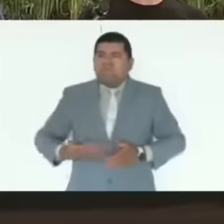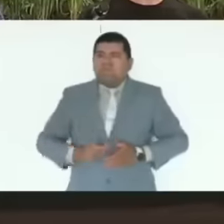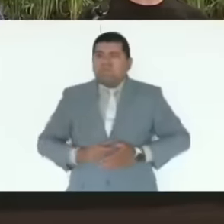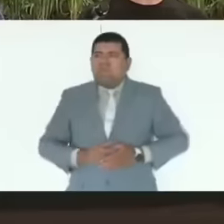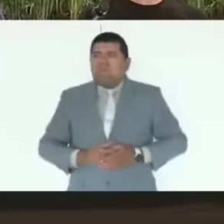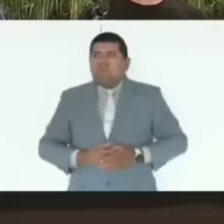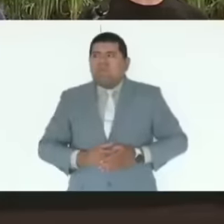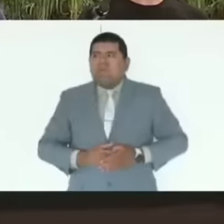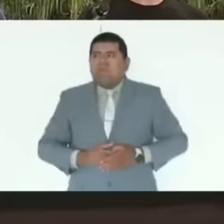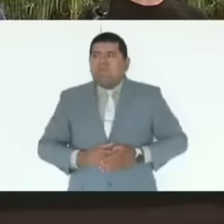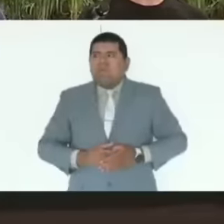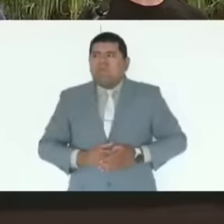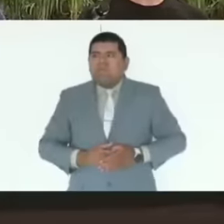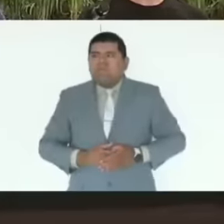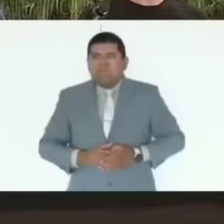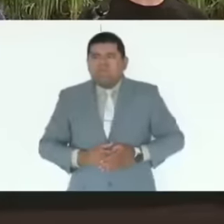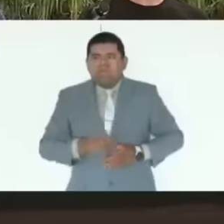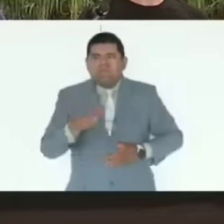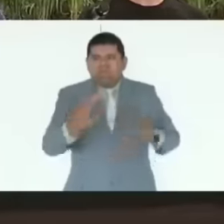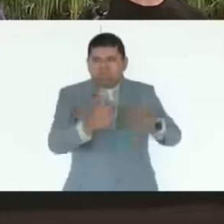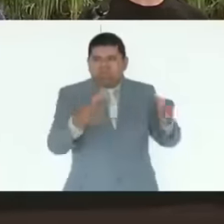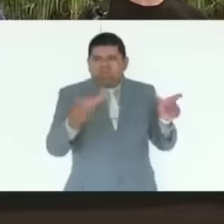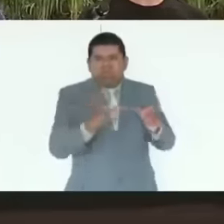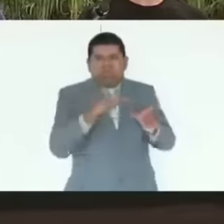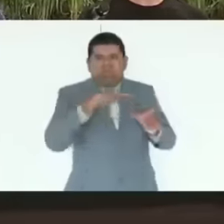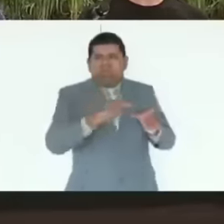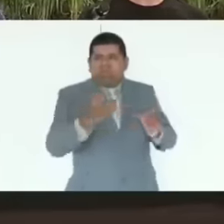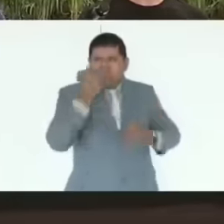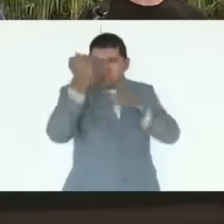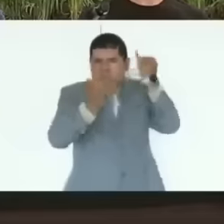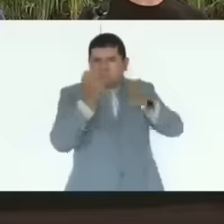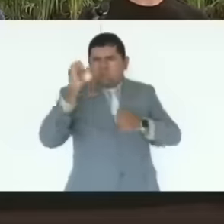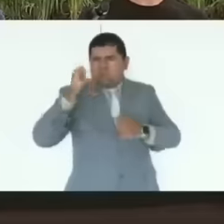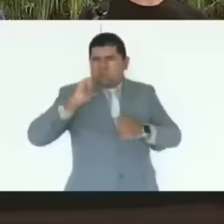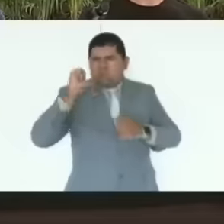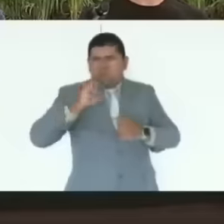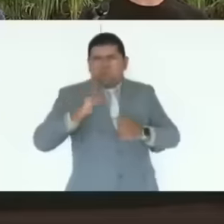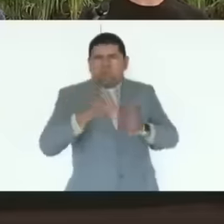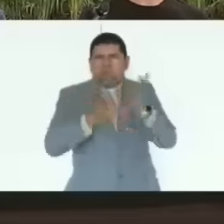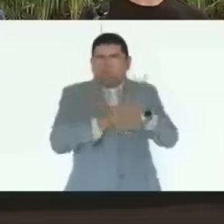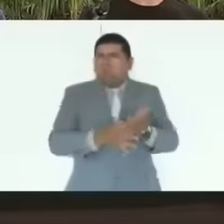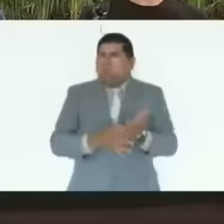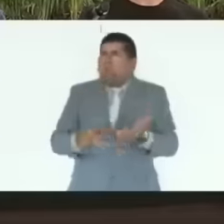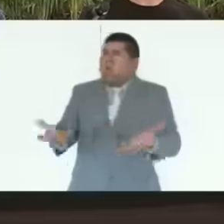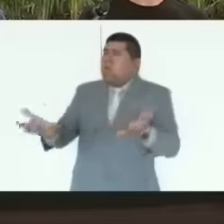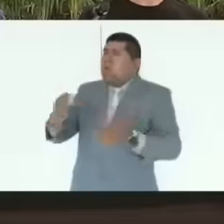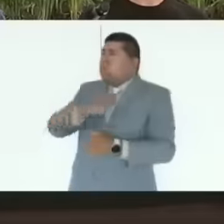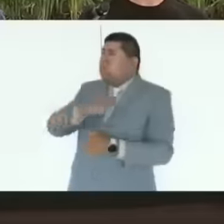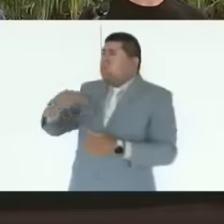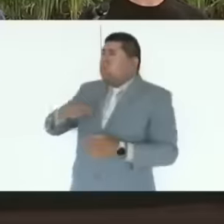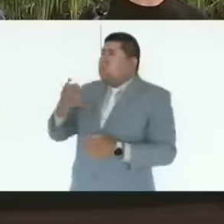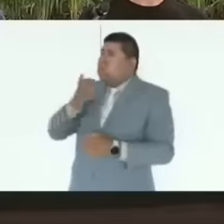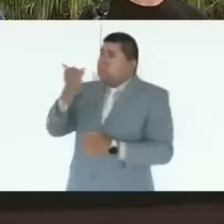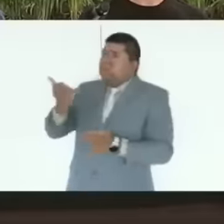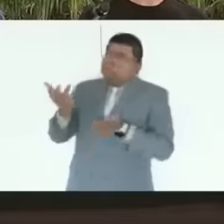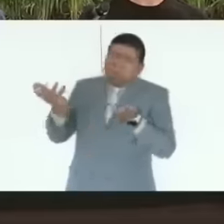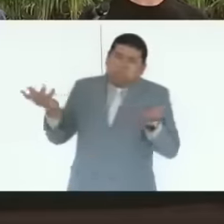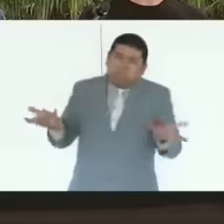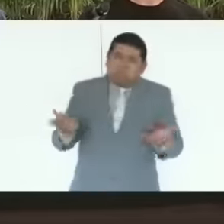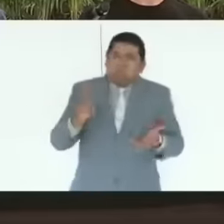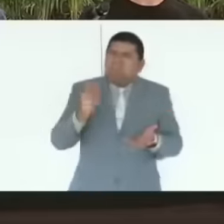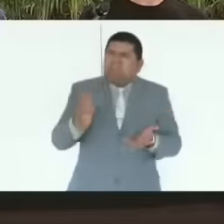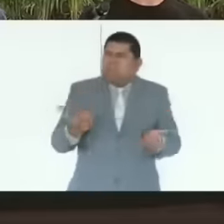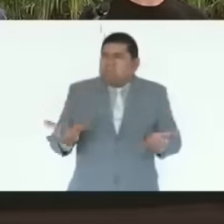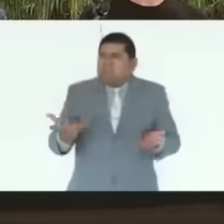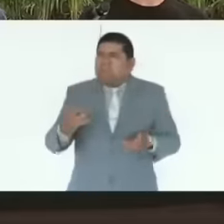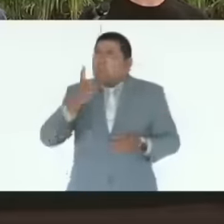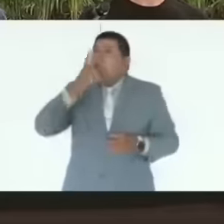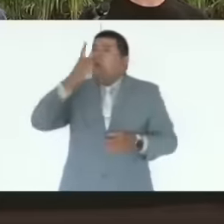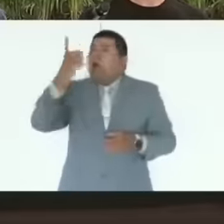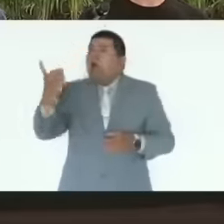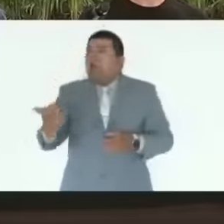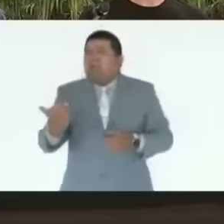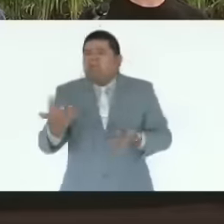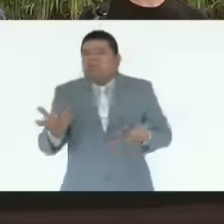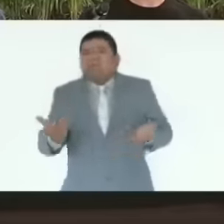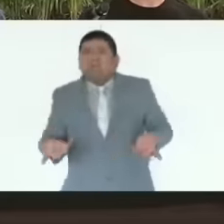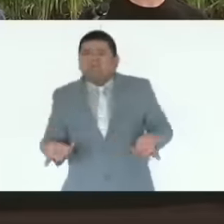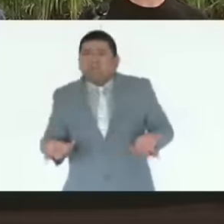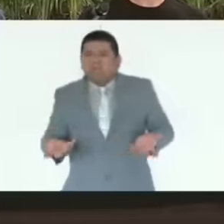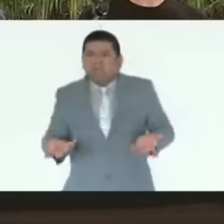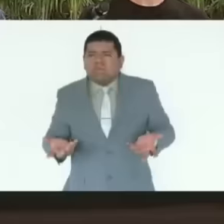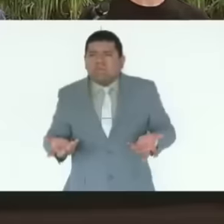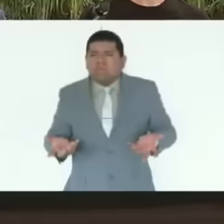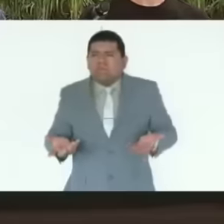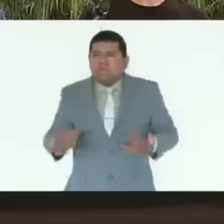the parties of the conservative bloc came clean and said, "We made the mistake of to say that we were going to maintain